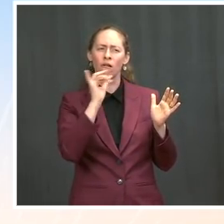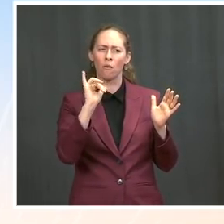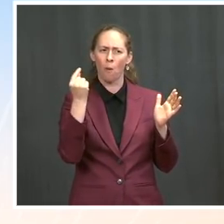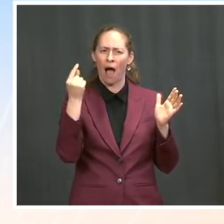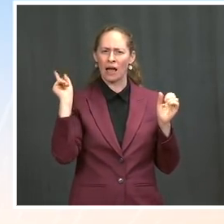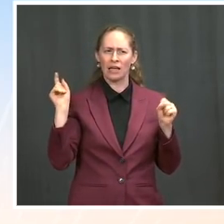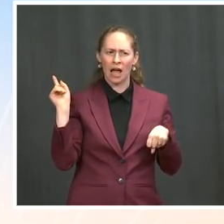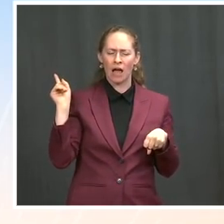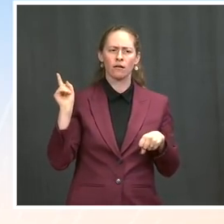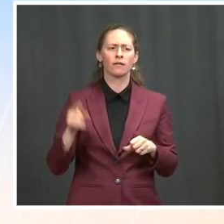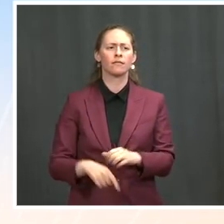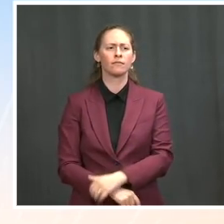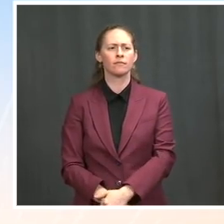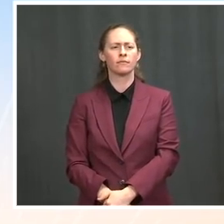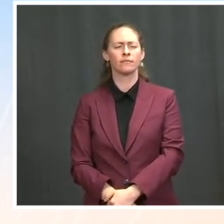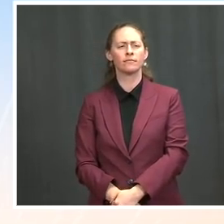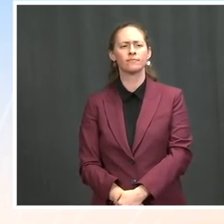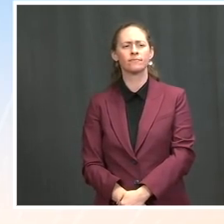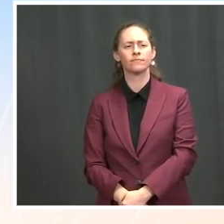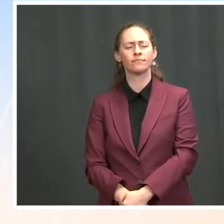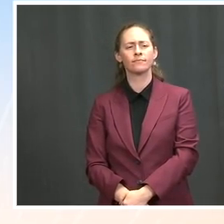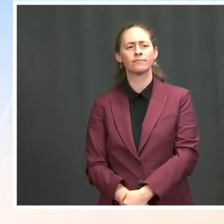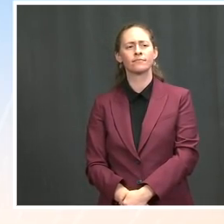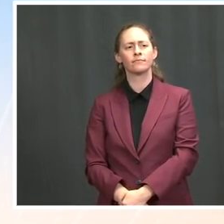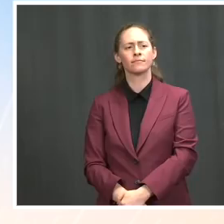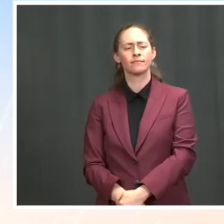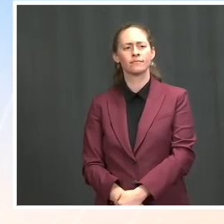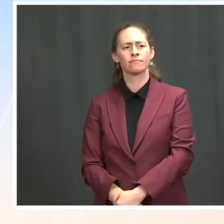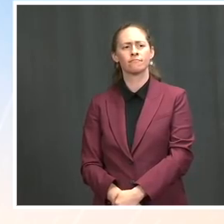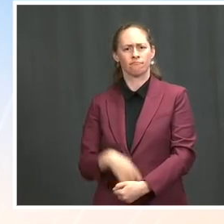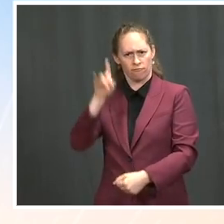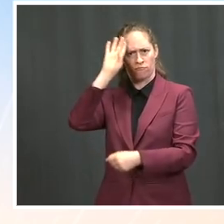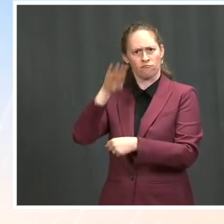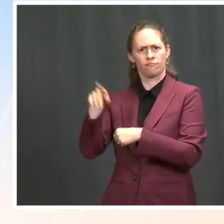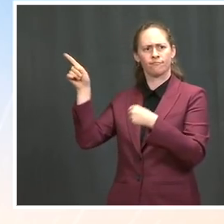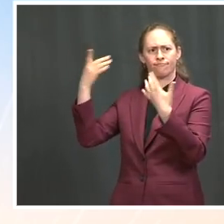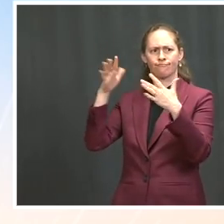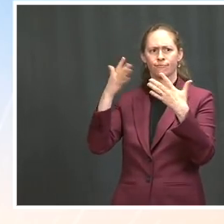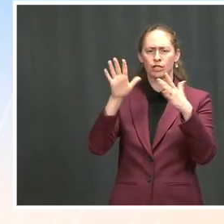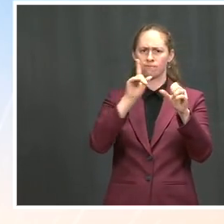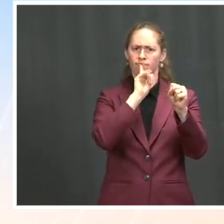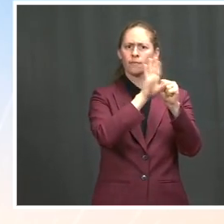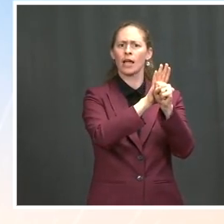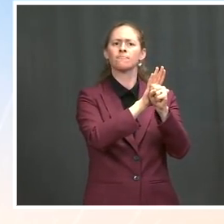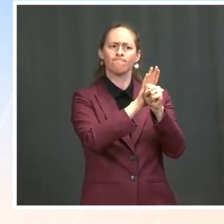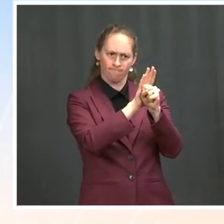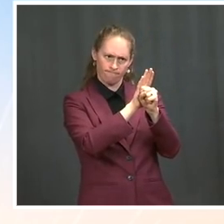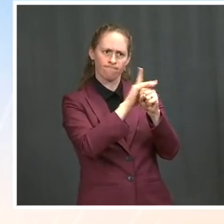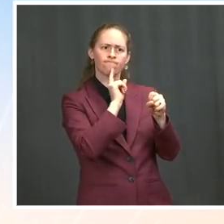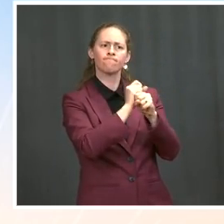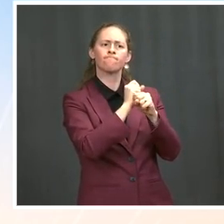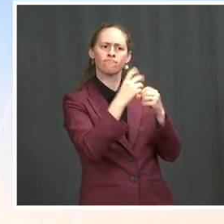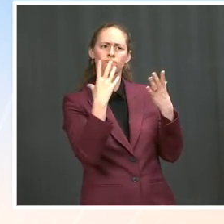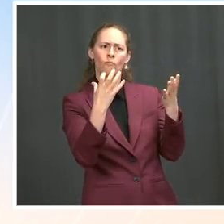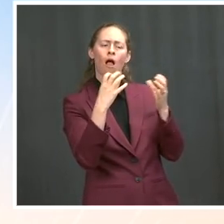is it time for him to start calling, again, for filibuster reform more loudly? That's a tool at his disposal he has not yet really pushed for.